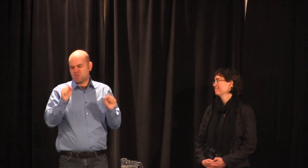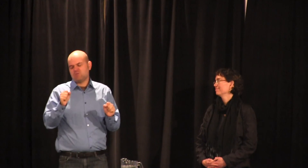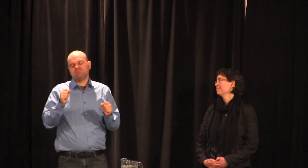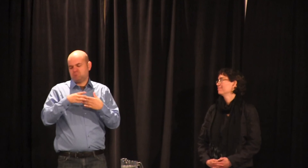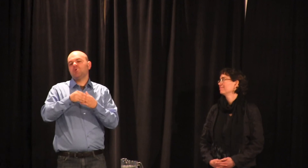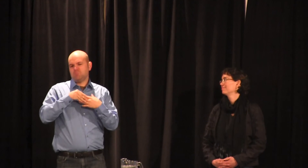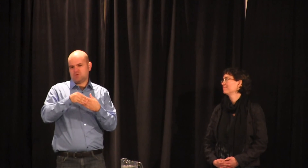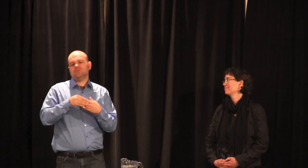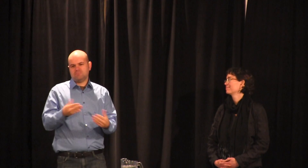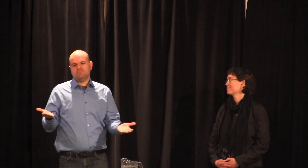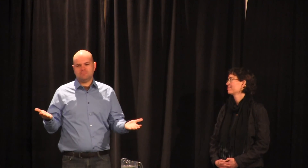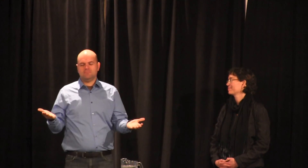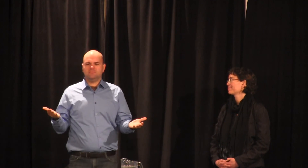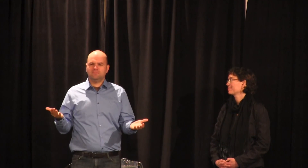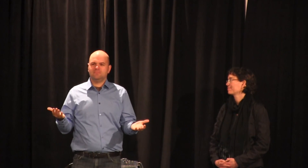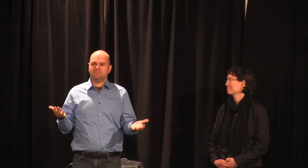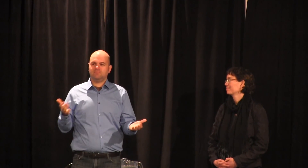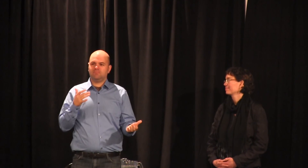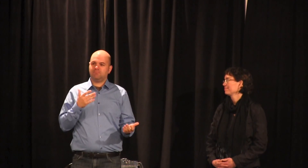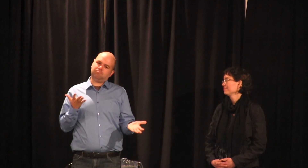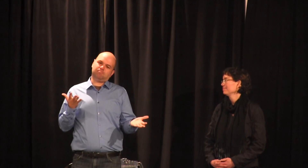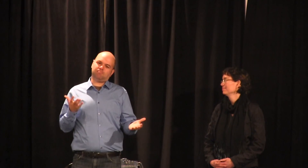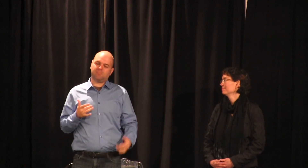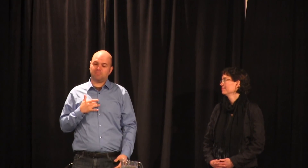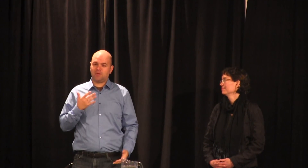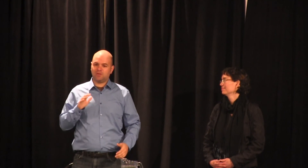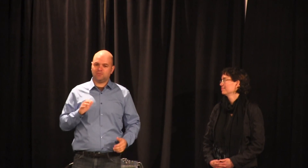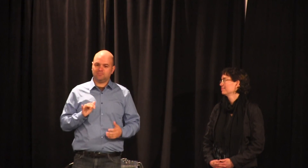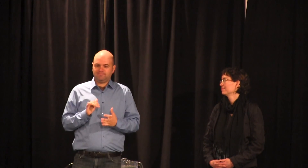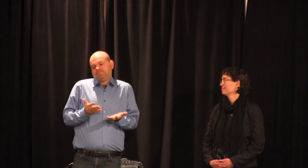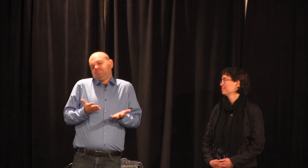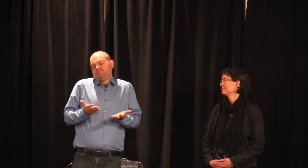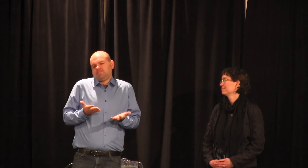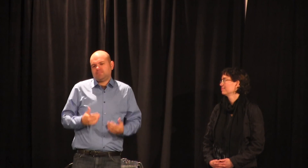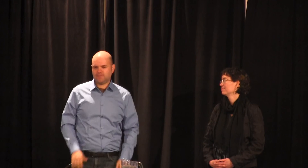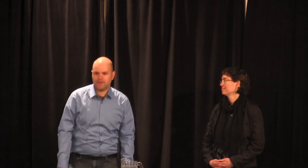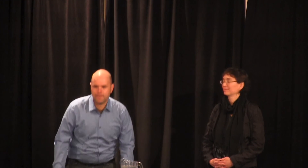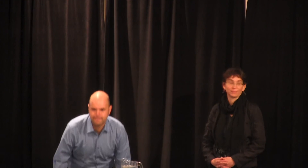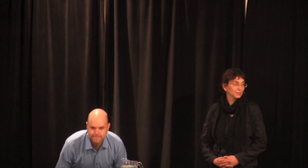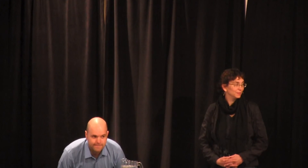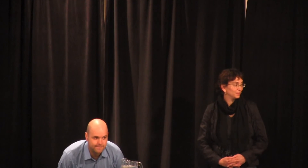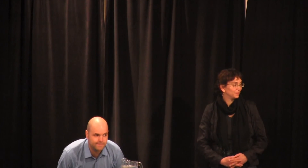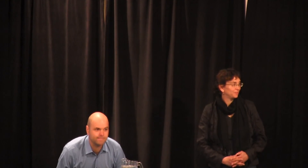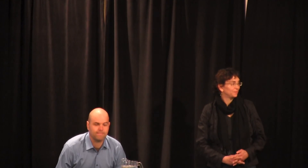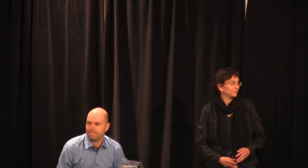but, yeah, you have to be flexible too. Yeah.